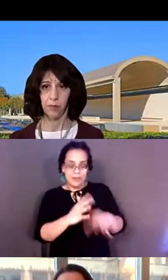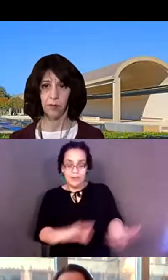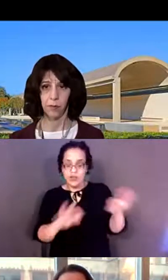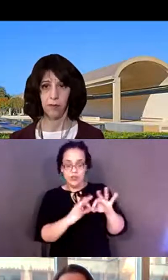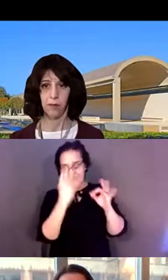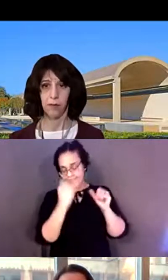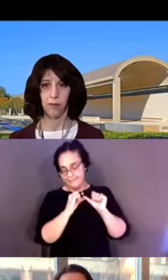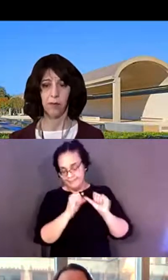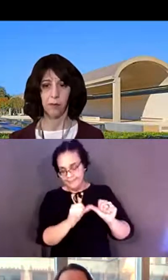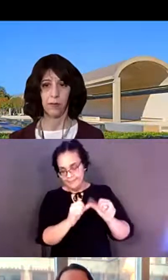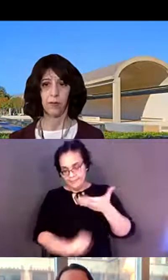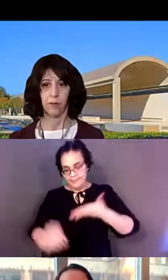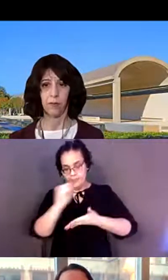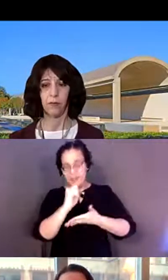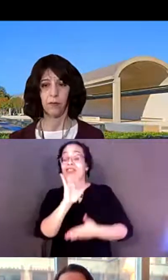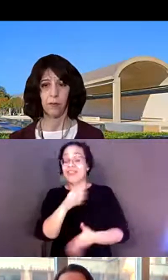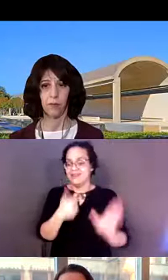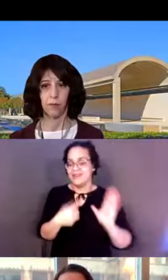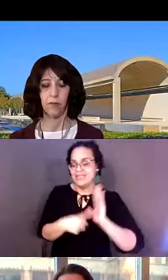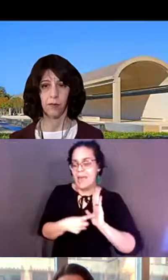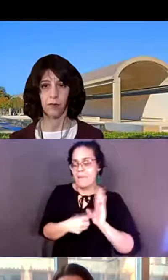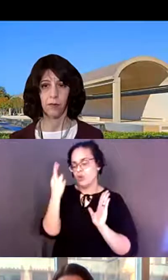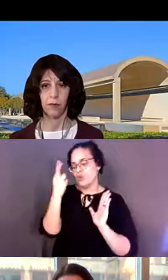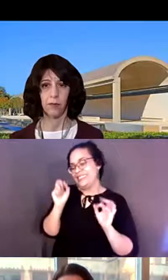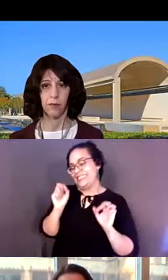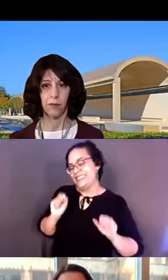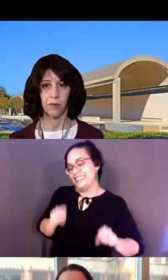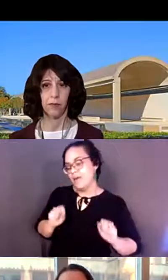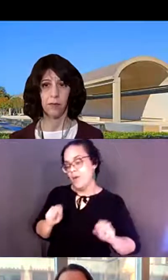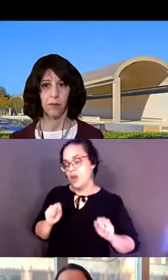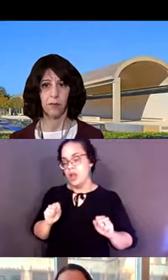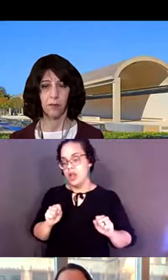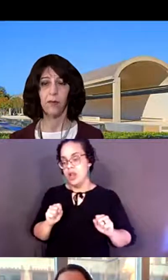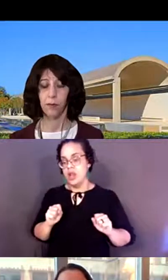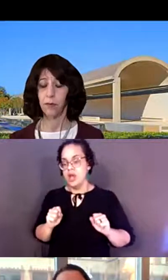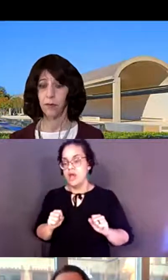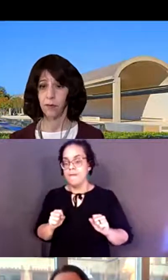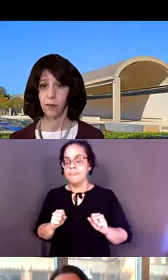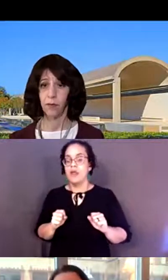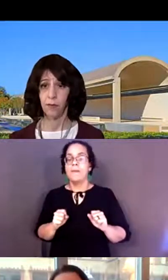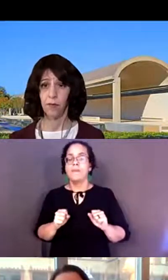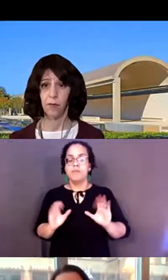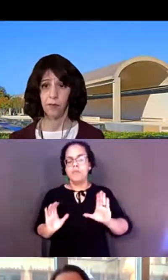that would be an example of a reasonable a reasonable push back from a hospital